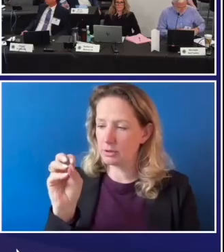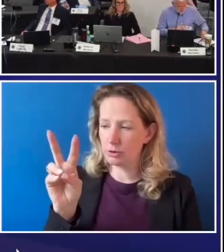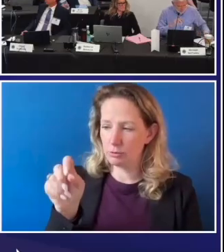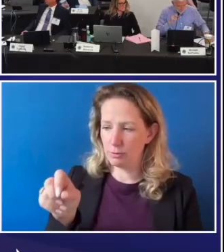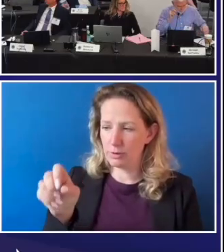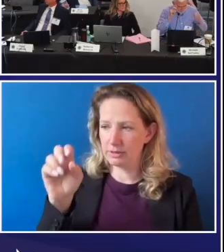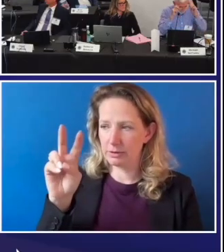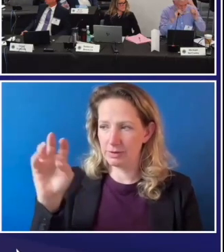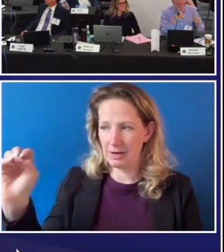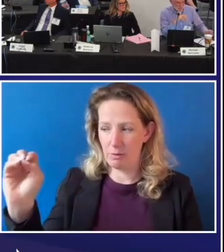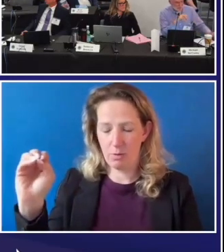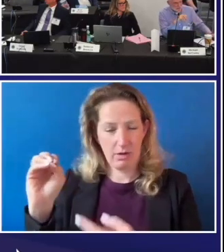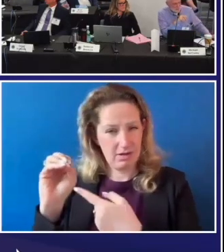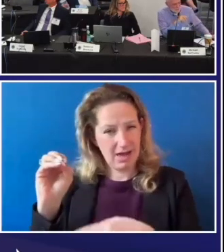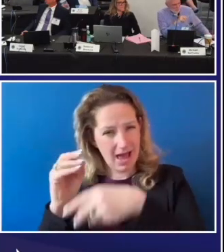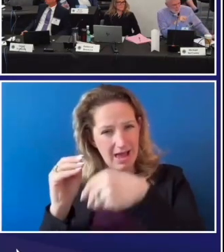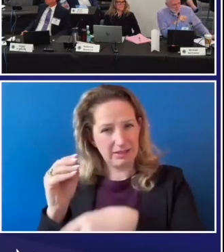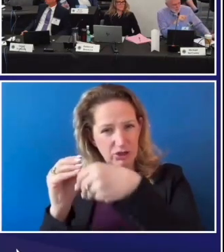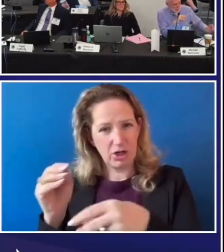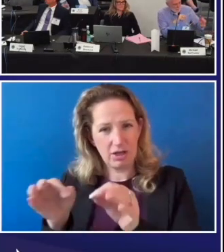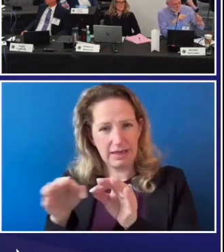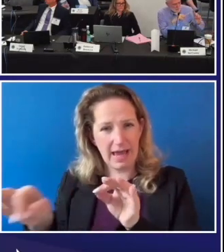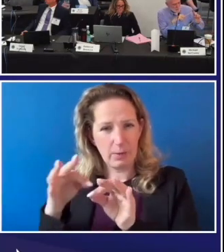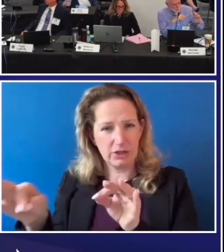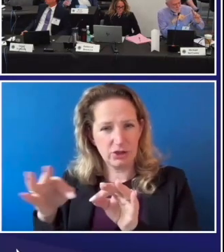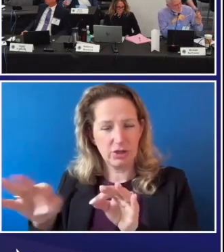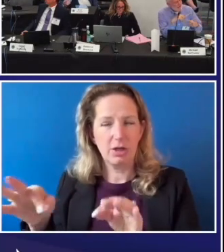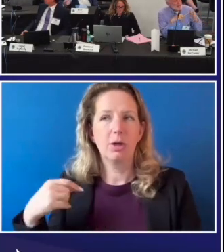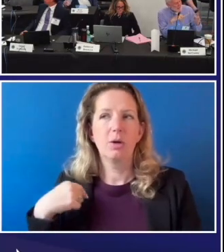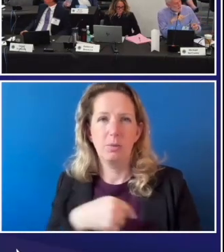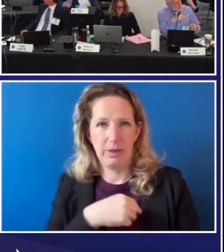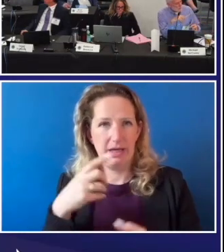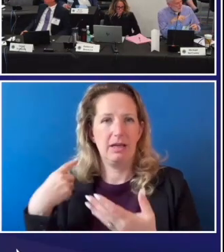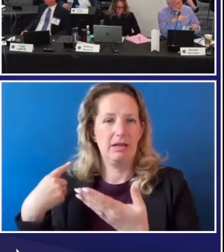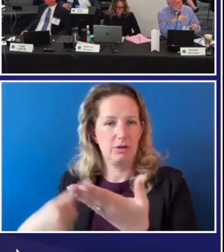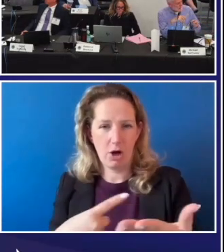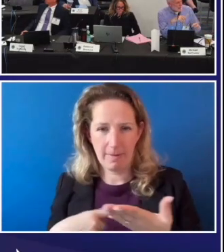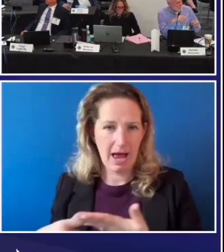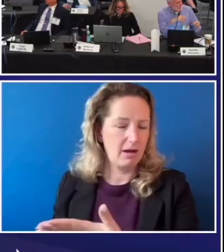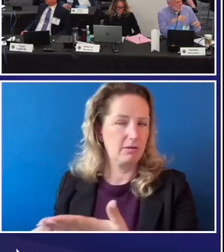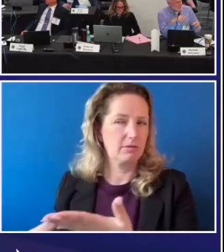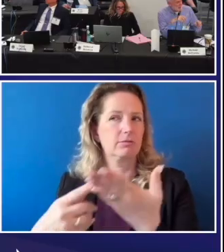Um, because we had taught, we had talked a little bit about, um, when making a determination of non-compliance,